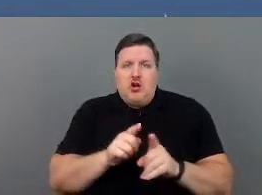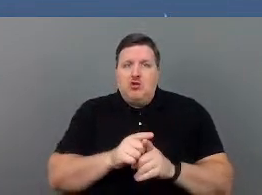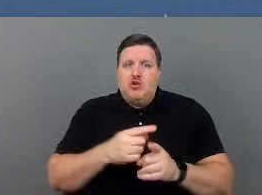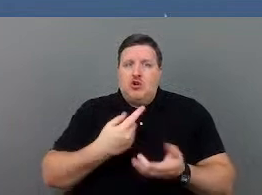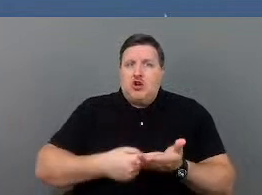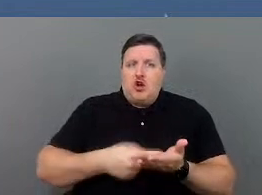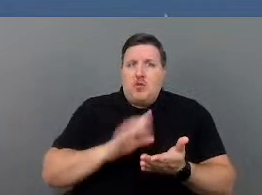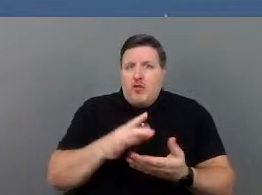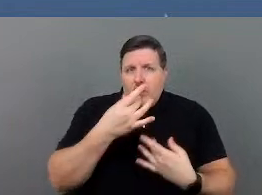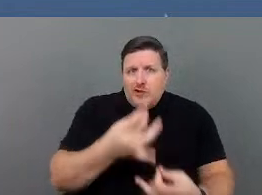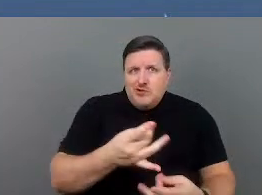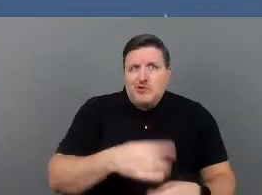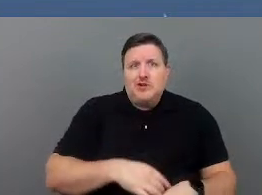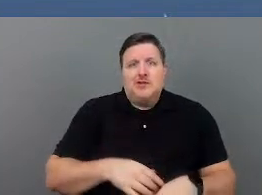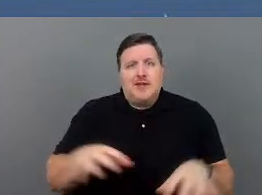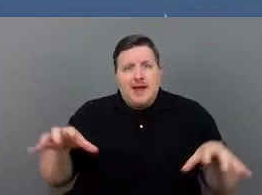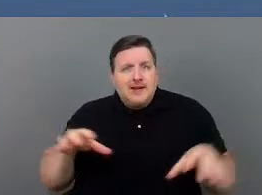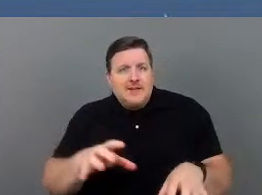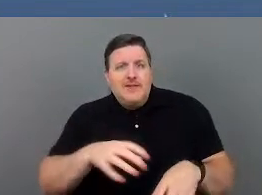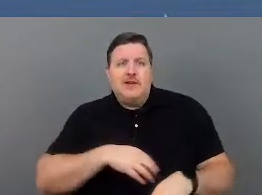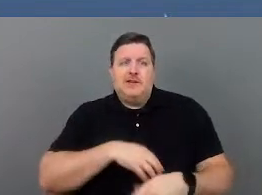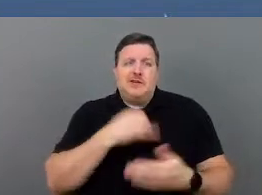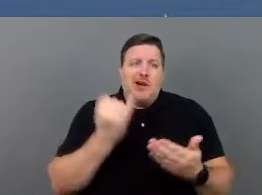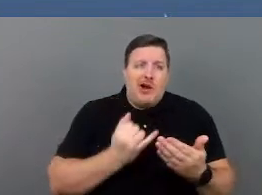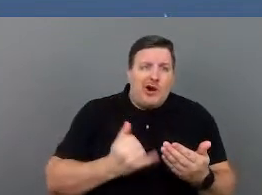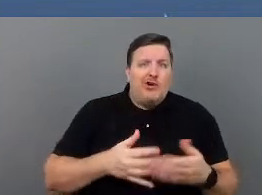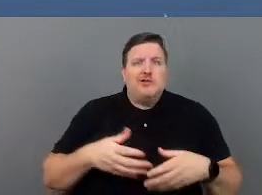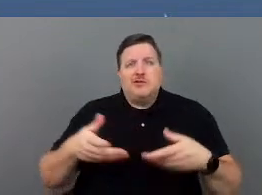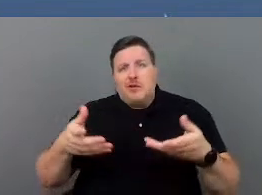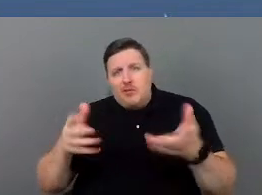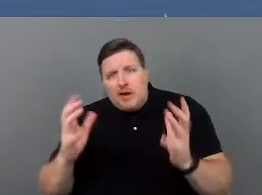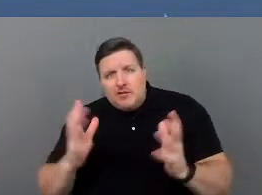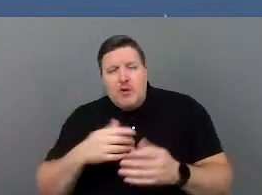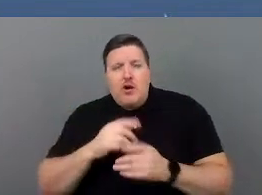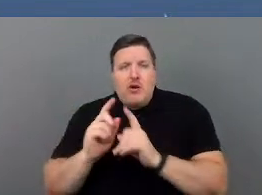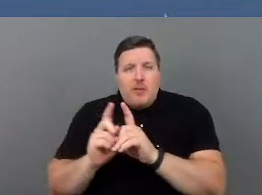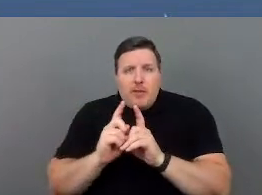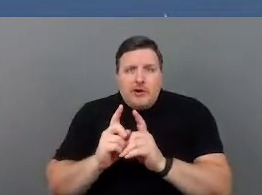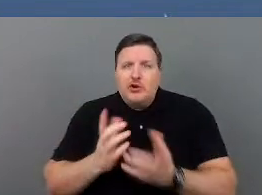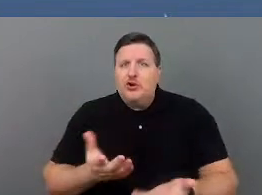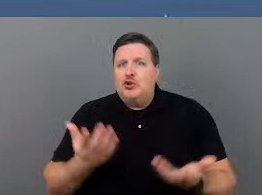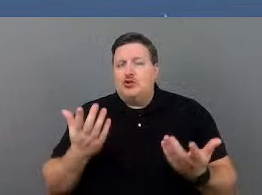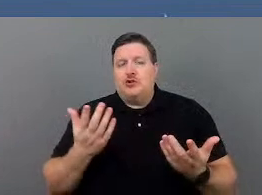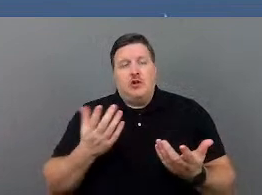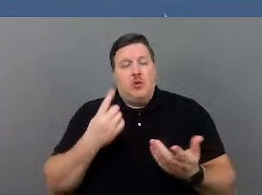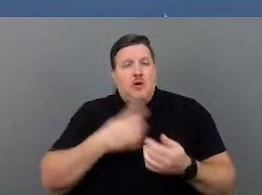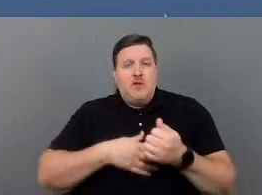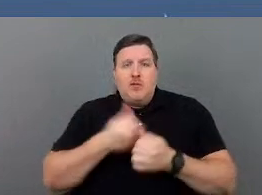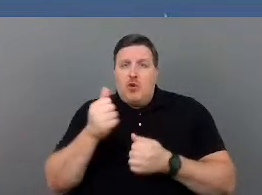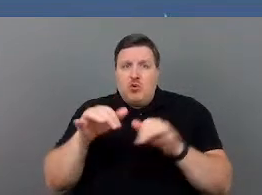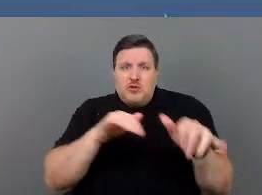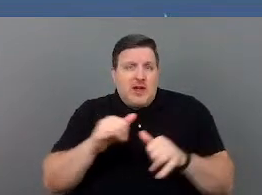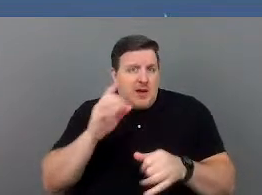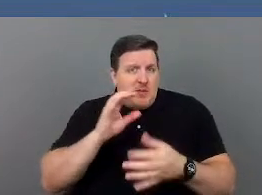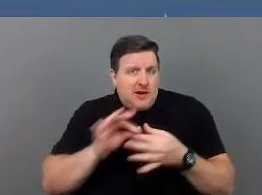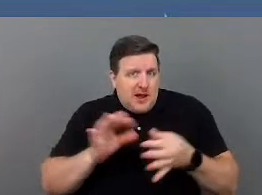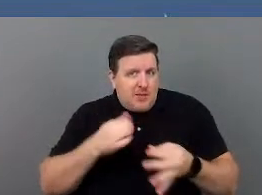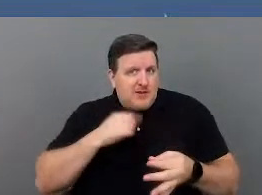STUDENTS IS WOW, I WISH I HAD ACCESS TO AFTER SCHOOL LIFE. PROGRAMMING AND MENTAL HEALTH RESOURCES EARLIER IN MY